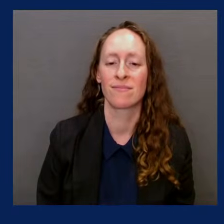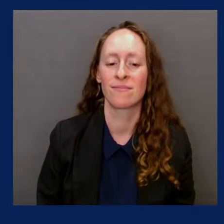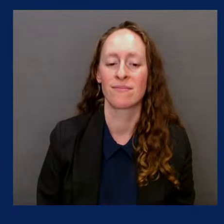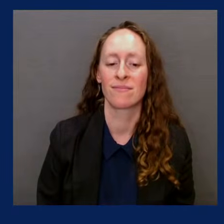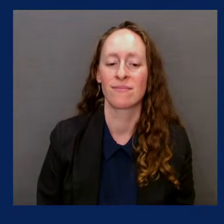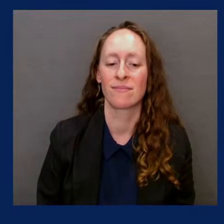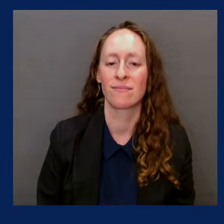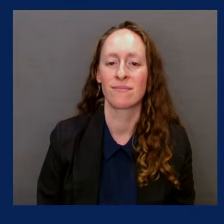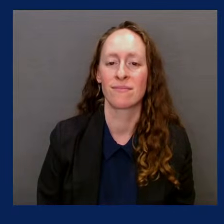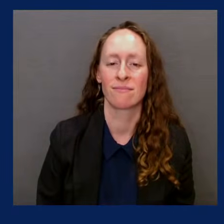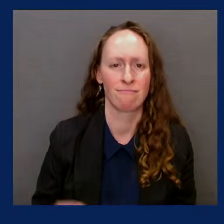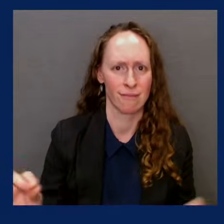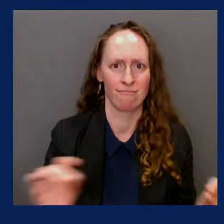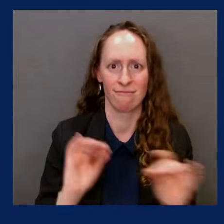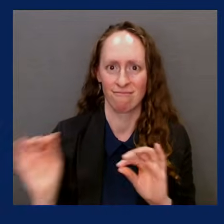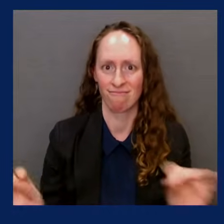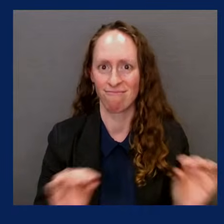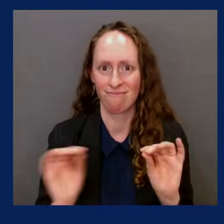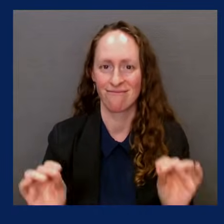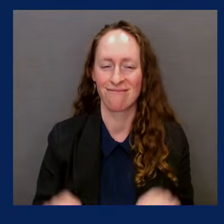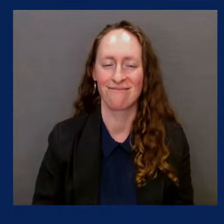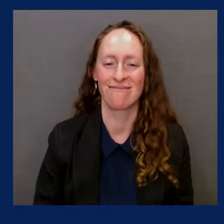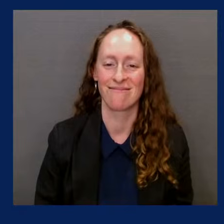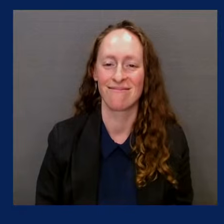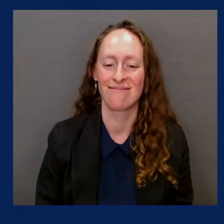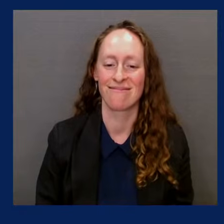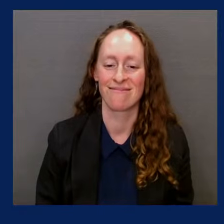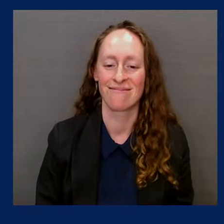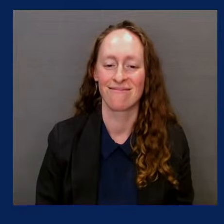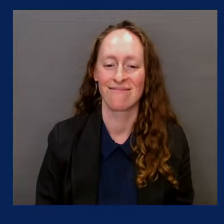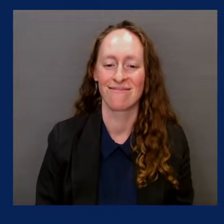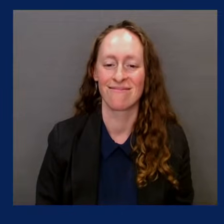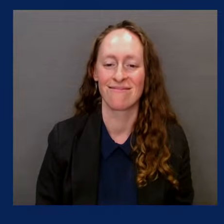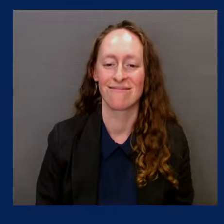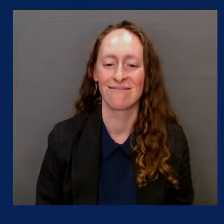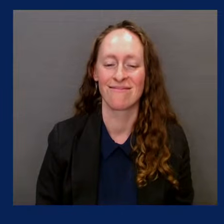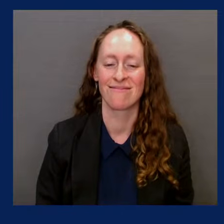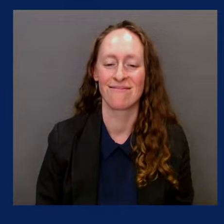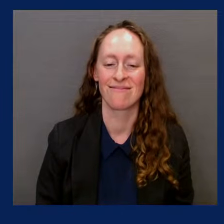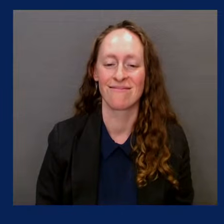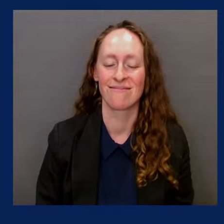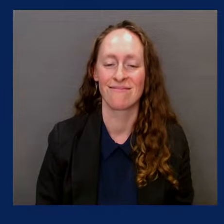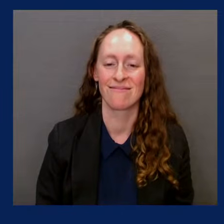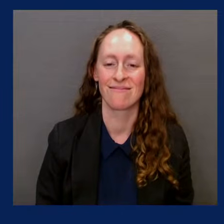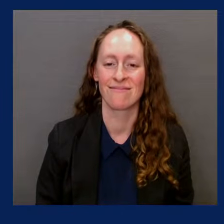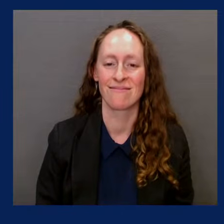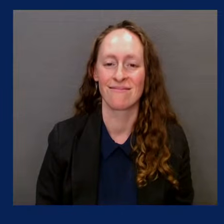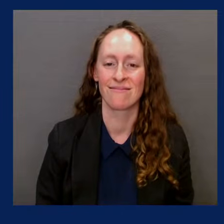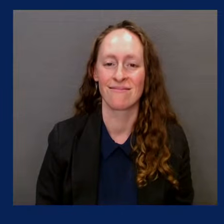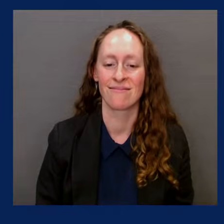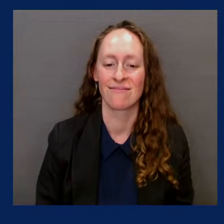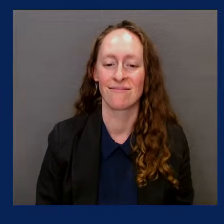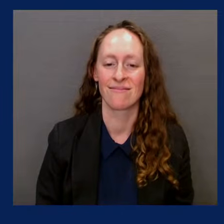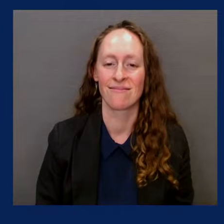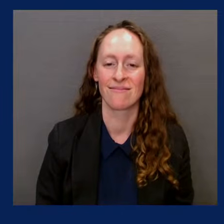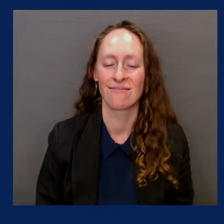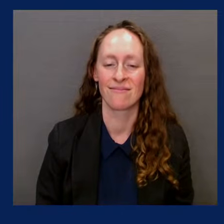President Biden: Louder! Holler louder! (Cross-talk by reporters.) Ms. Jean-Pierre: Thank you, everybody. The press conference has now concluded.